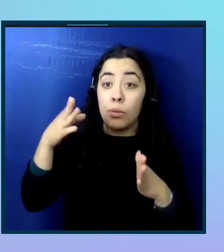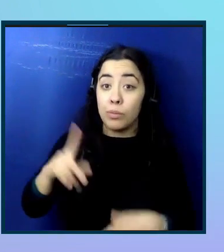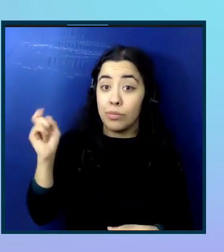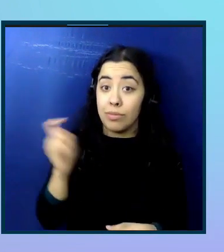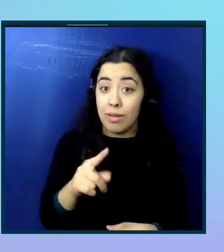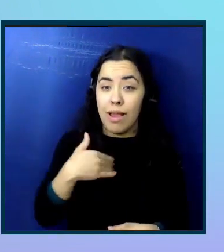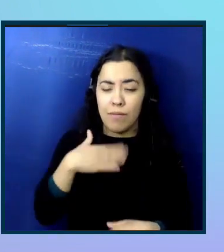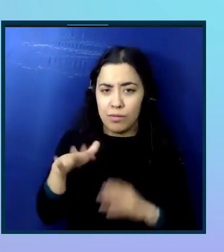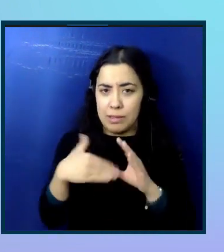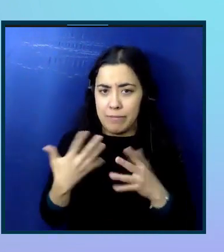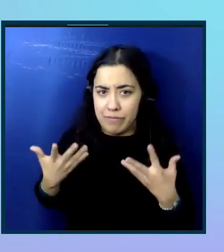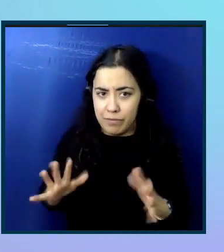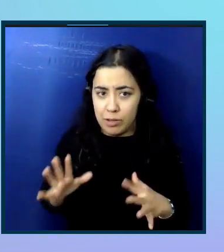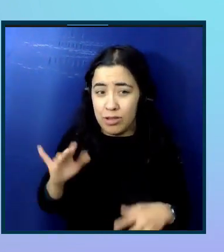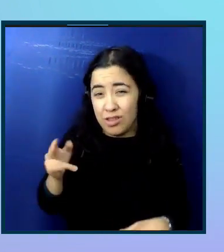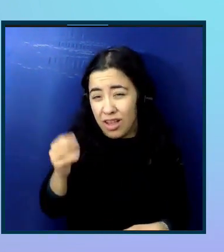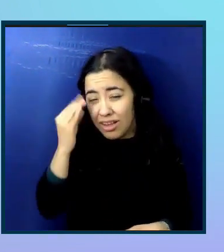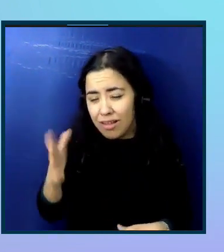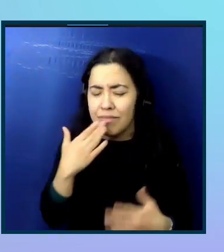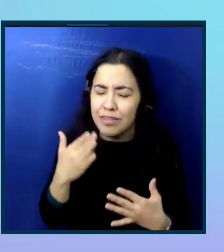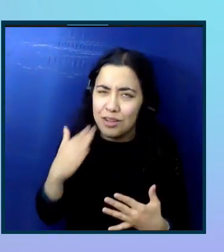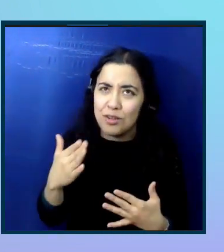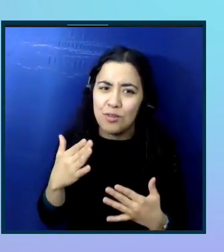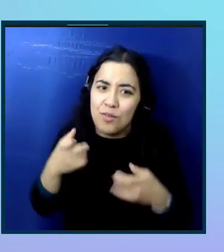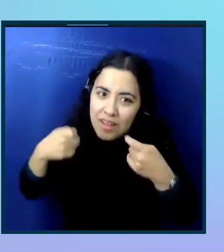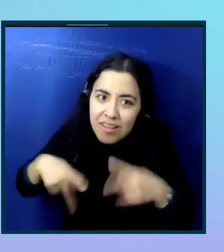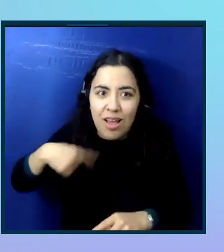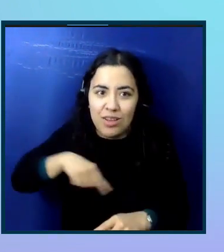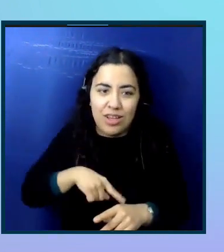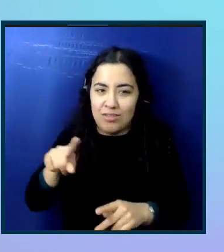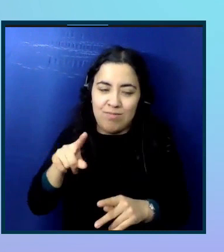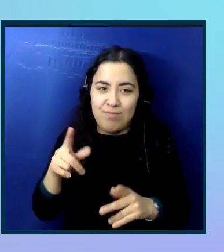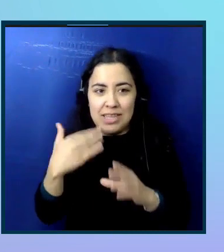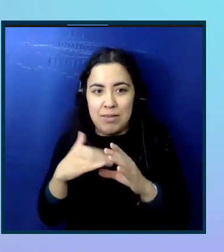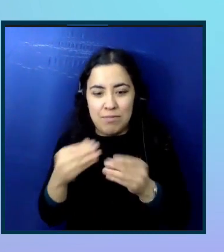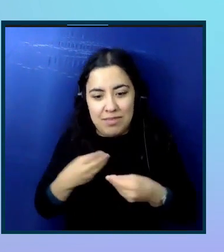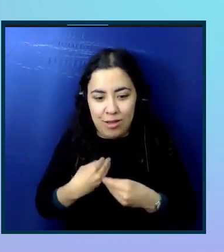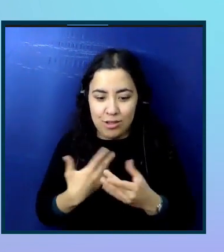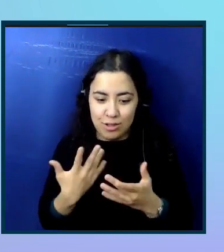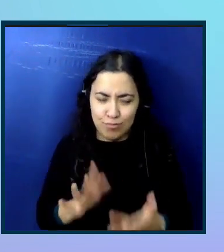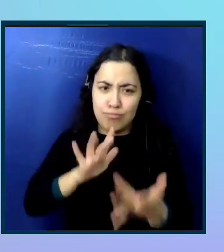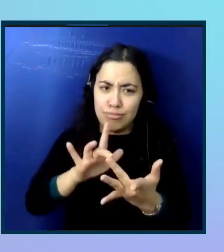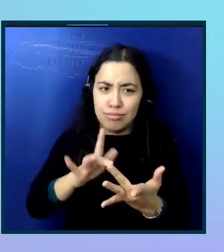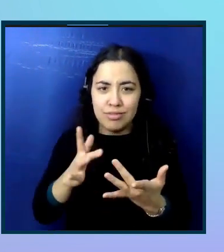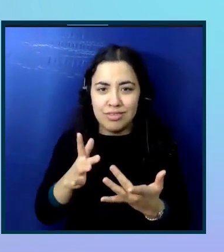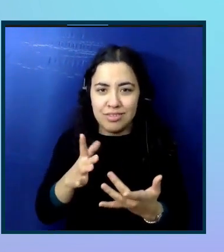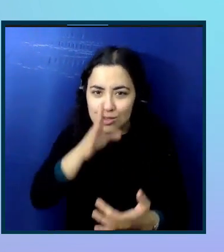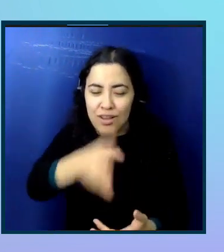Which, John, we can't thank you enough for allowing us that resource to really talk to the source if we have questions.